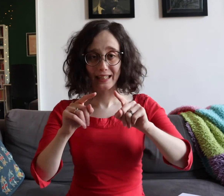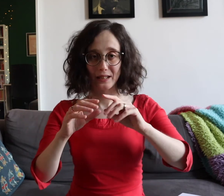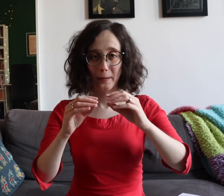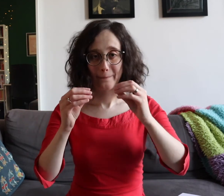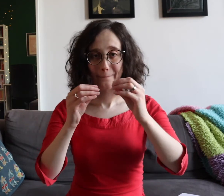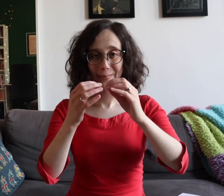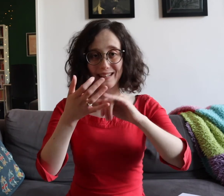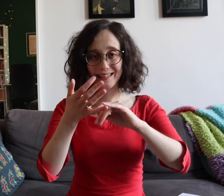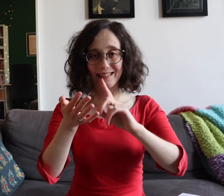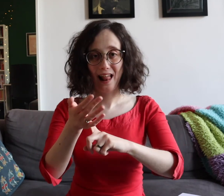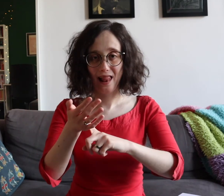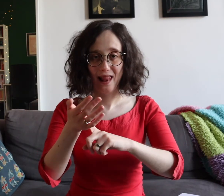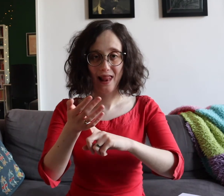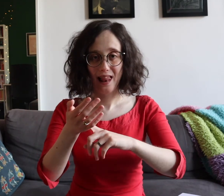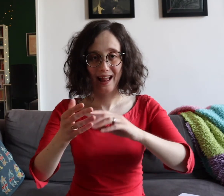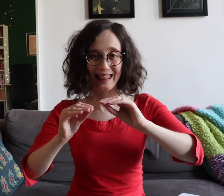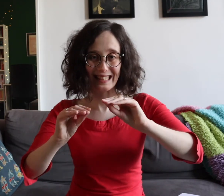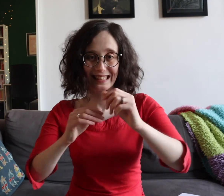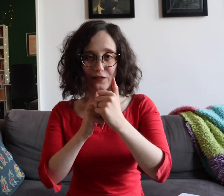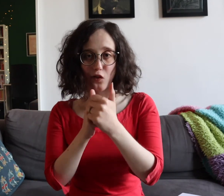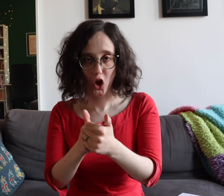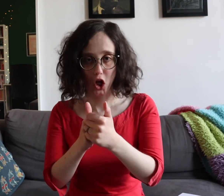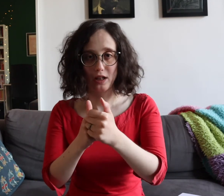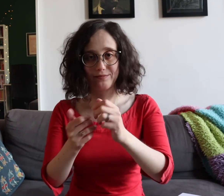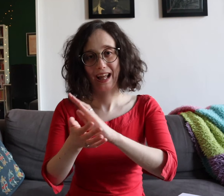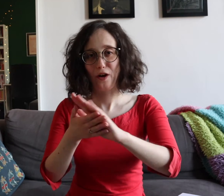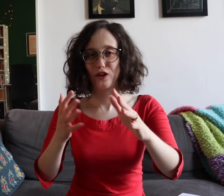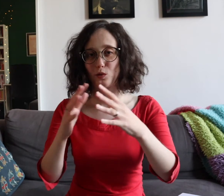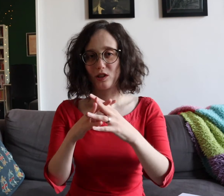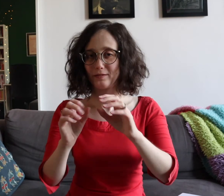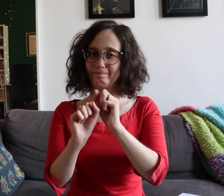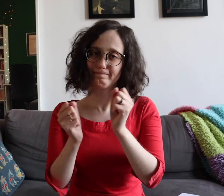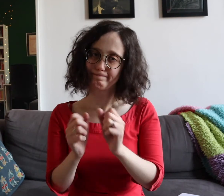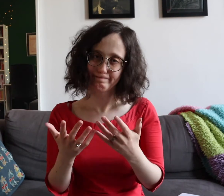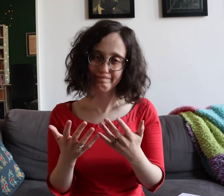Meaning I couldn't take BSL classes at Heriot Watt.